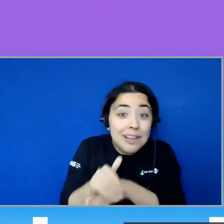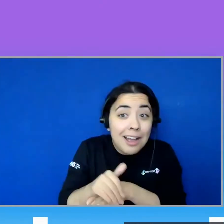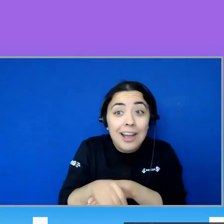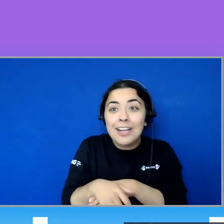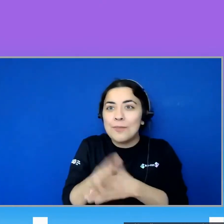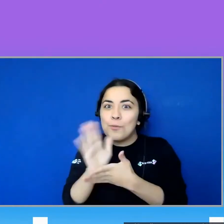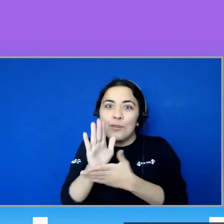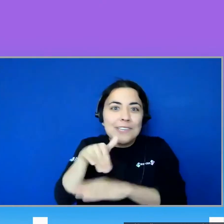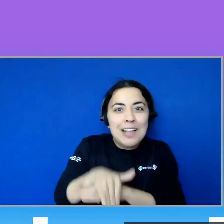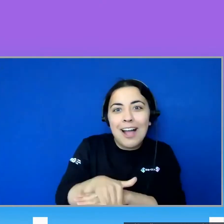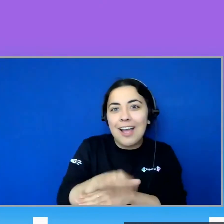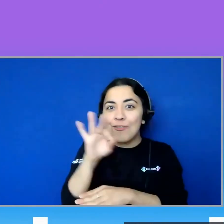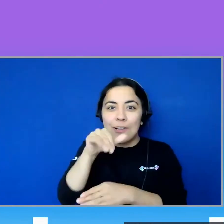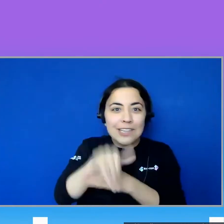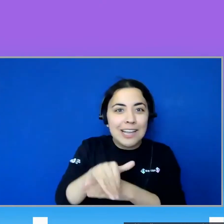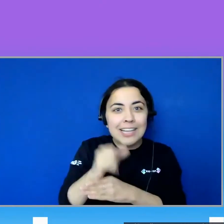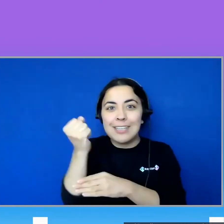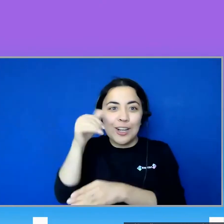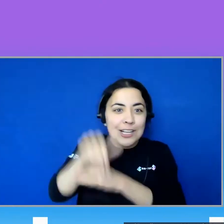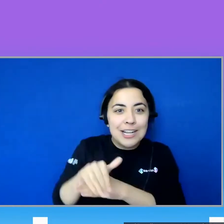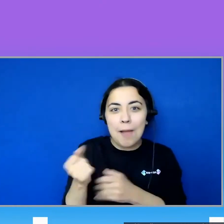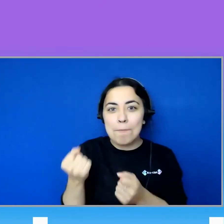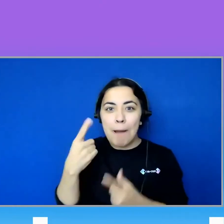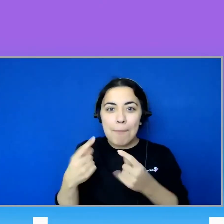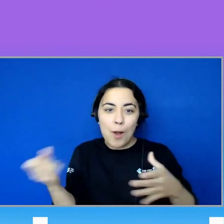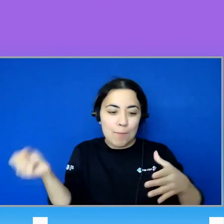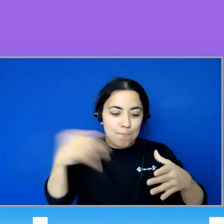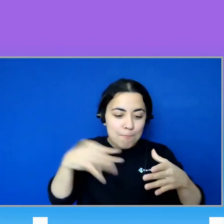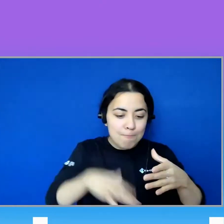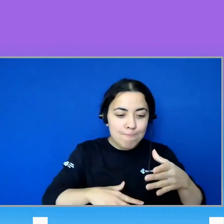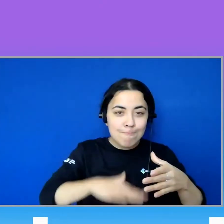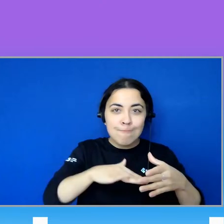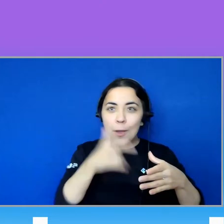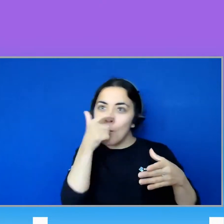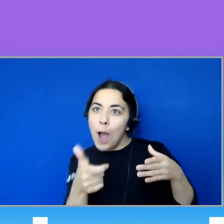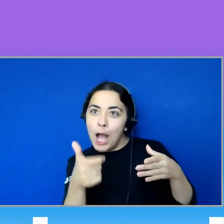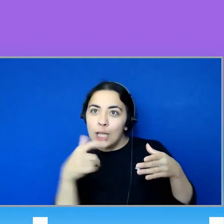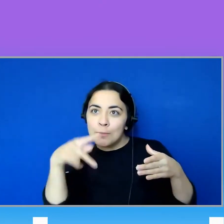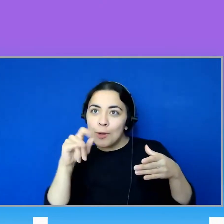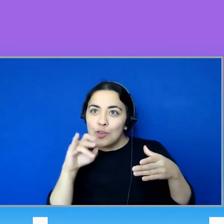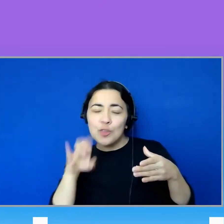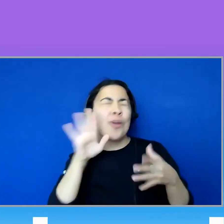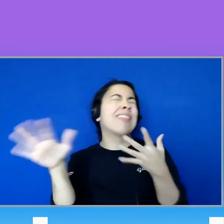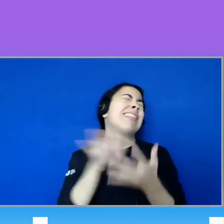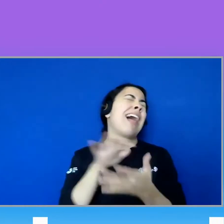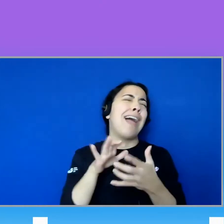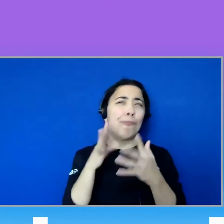night. You get some popcorn, watch the documentary, Patrice.